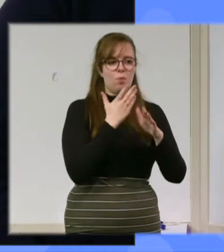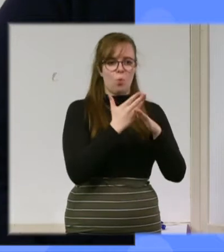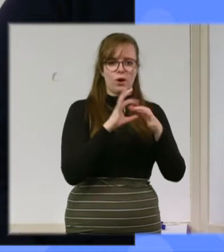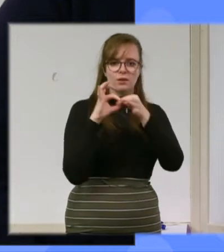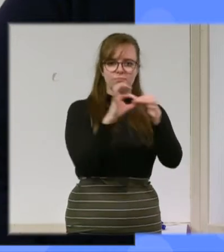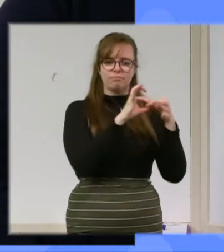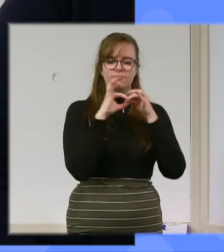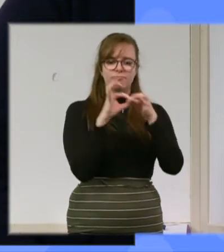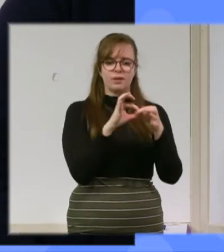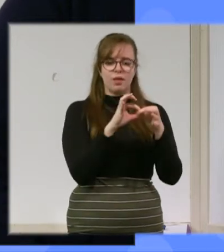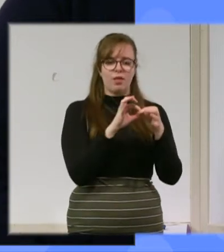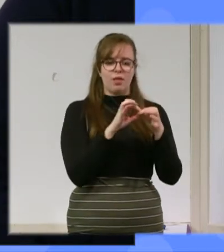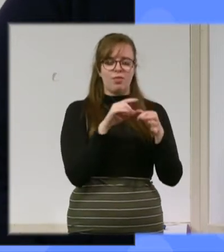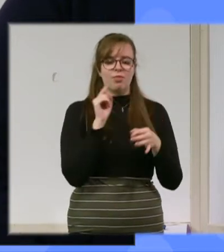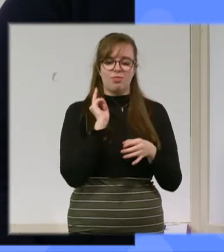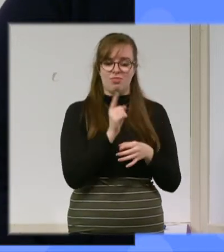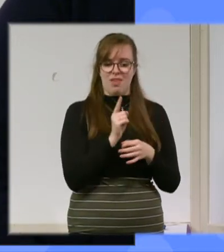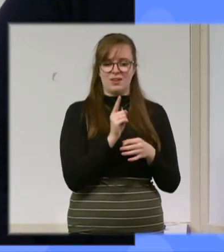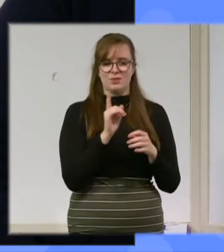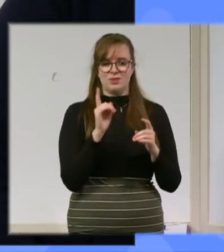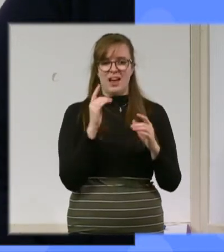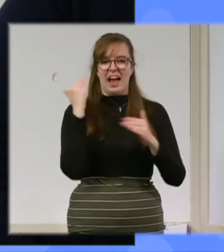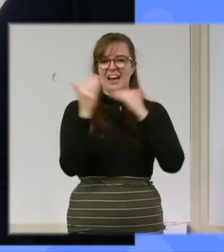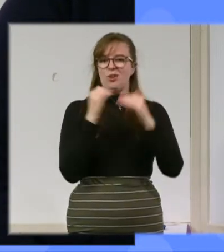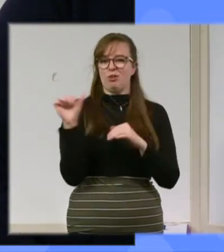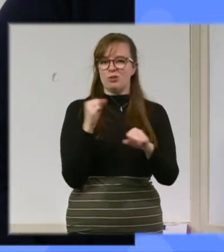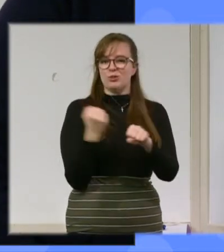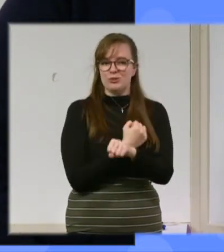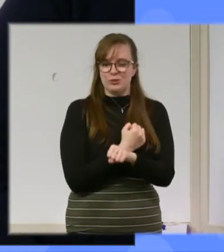as actually it's what grown-ups are meant to do it's what happens in the new